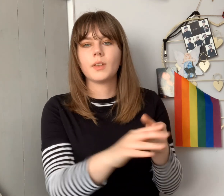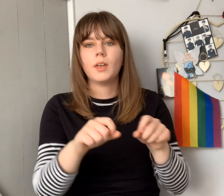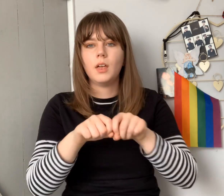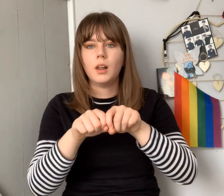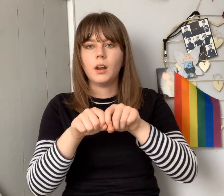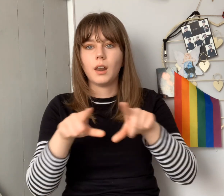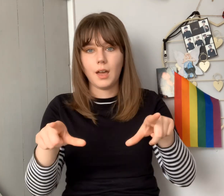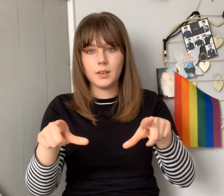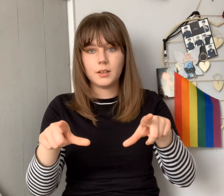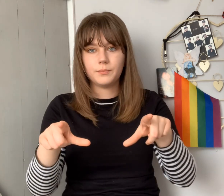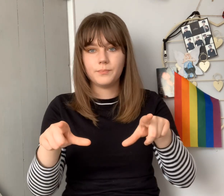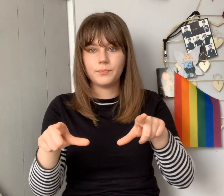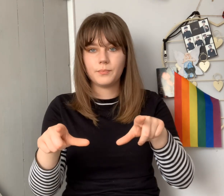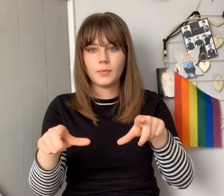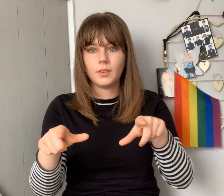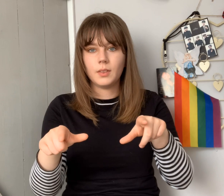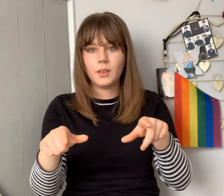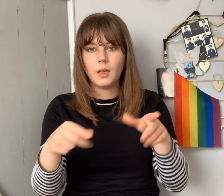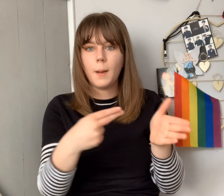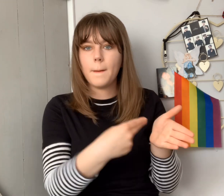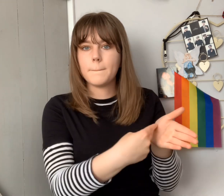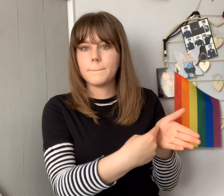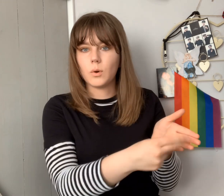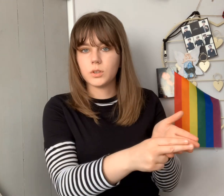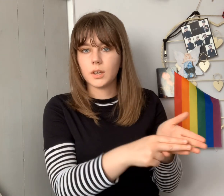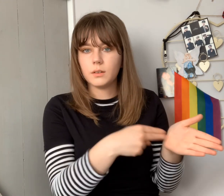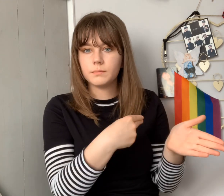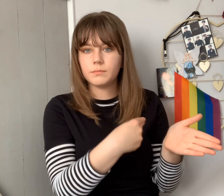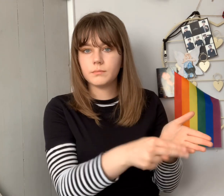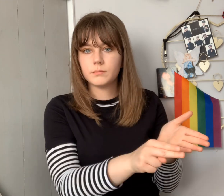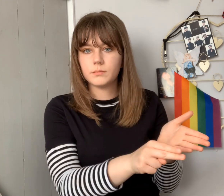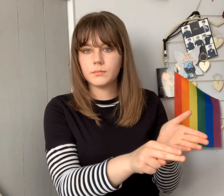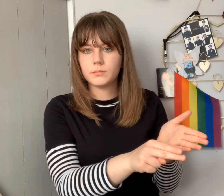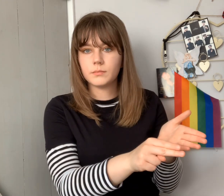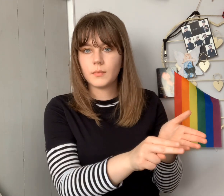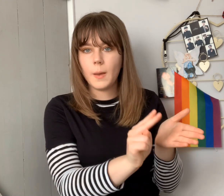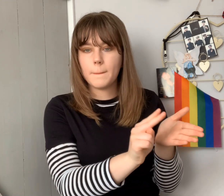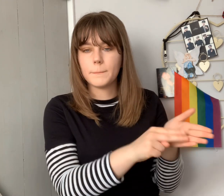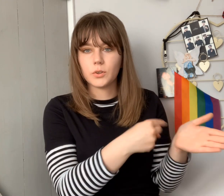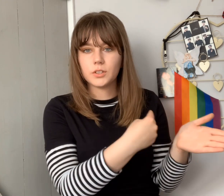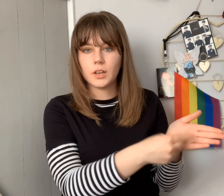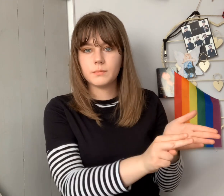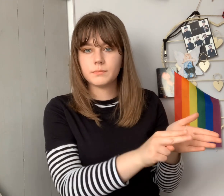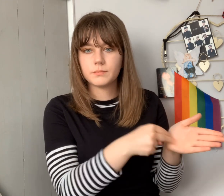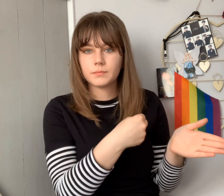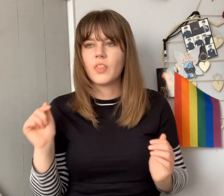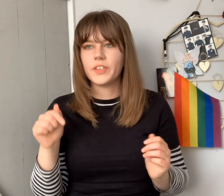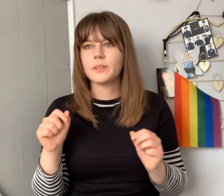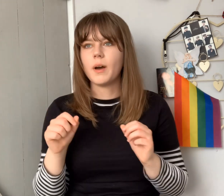"Like butter" "Butter"